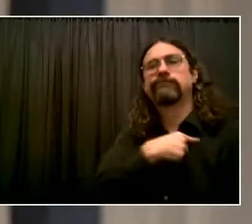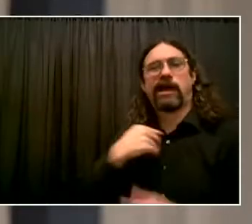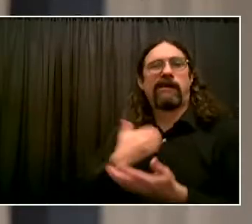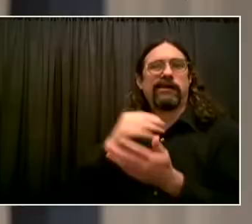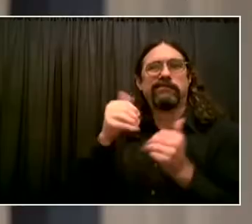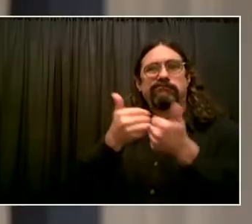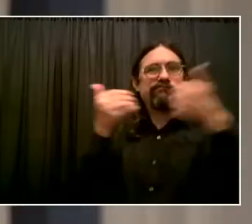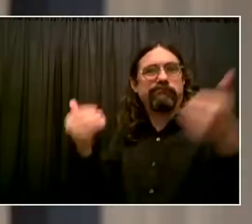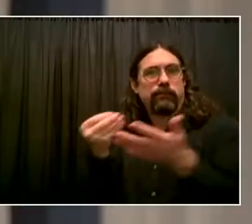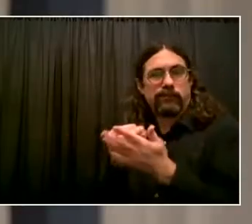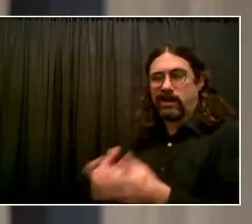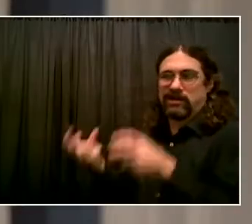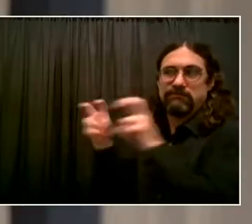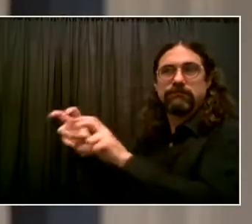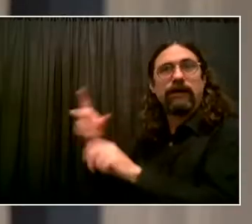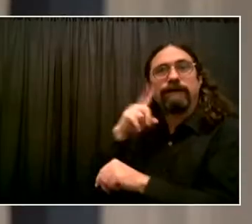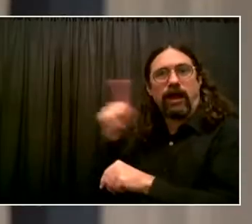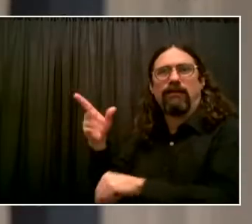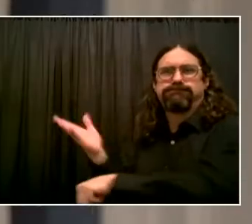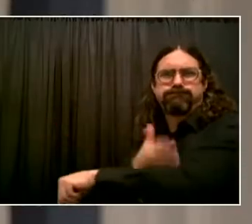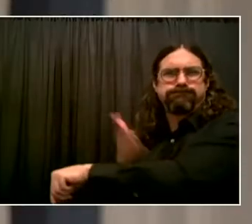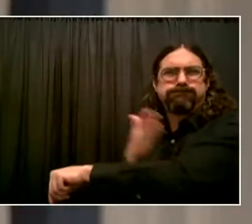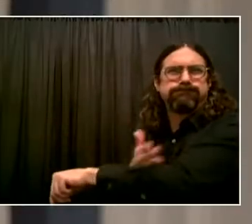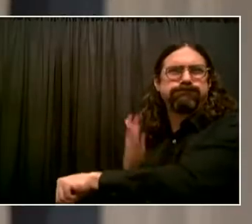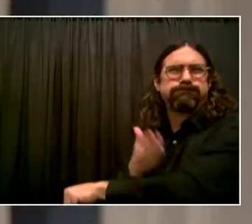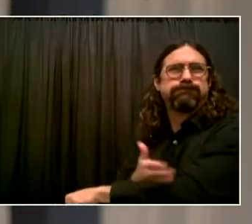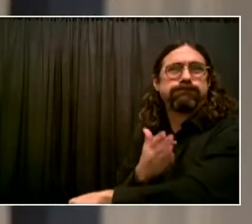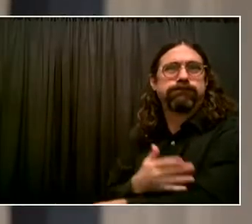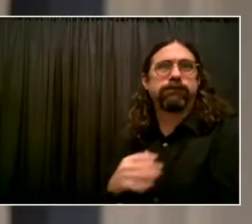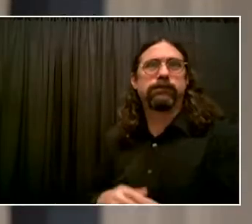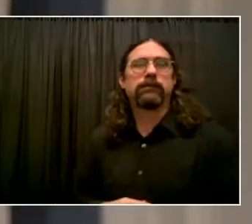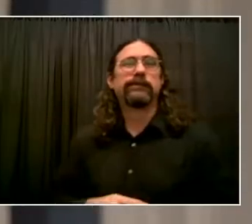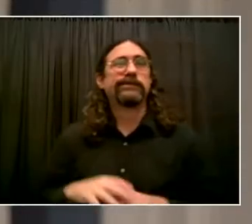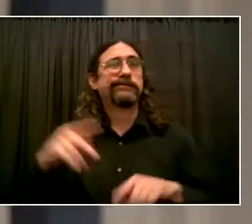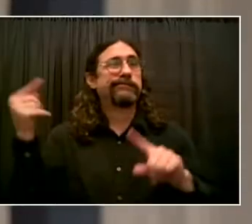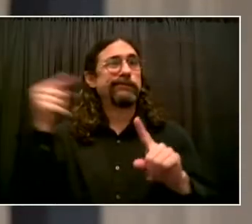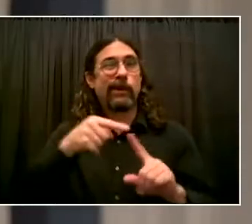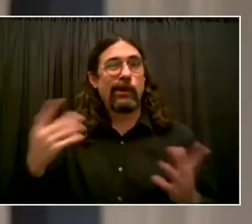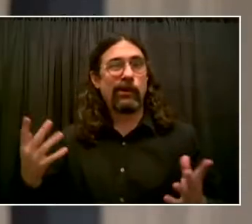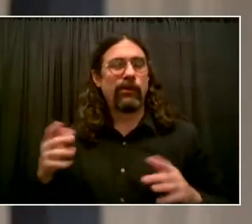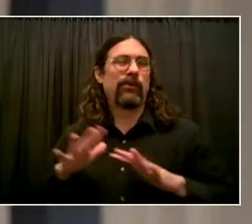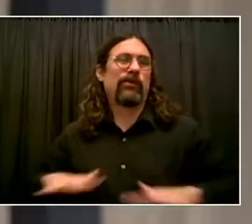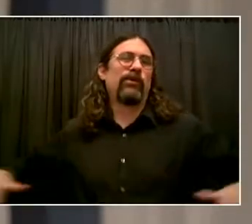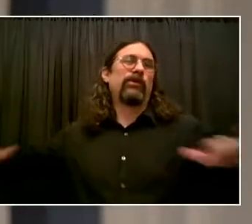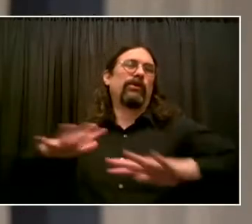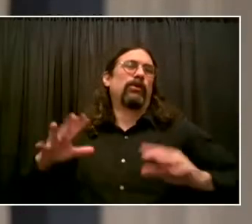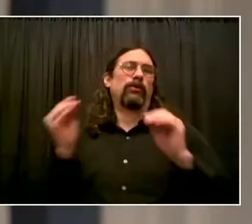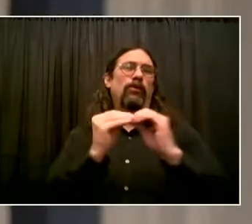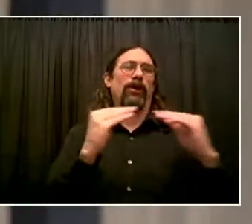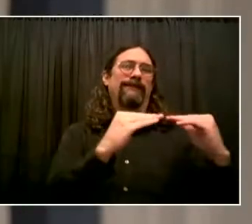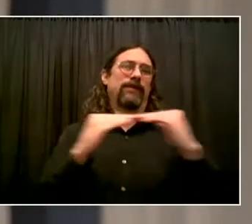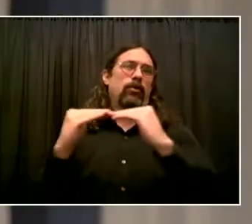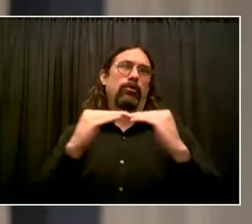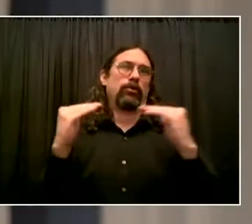TO CREATE IN THE NEIGHBORHOOD WILL MAKE THE NEIGHBORHOOD AND THEREFORE THE CITY FAIRER AND